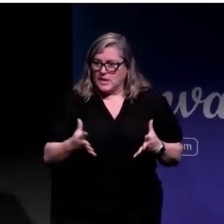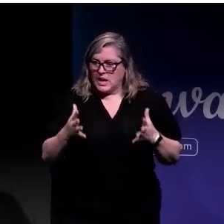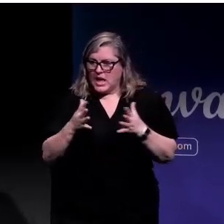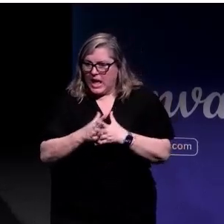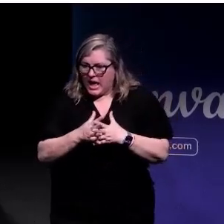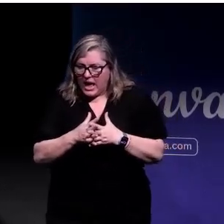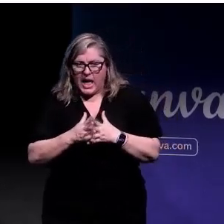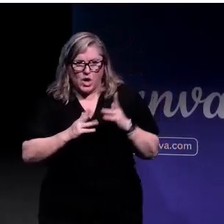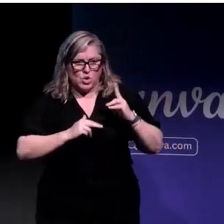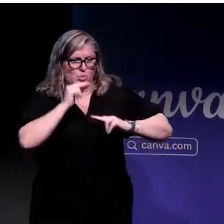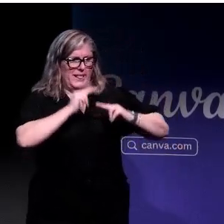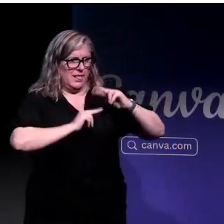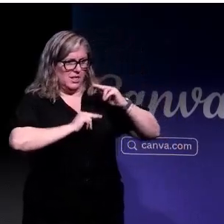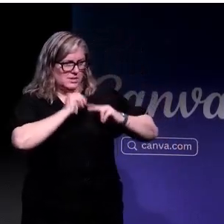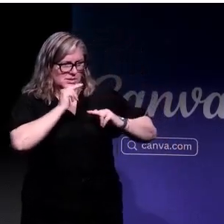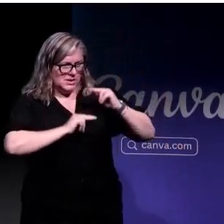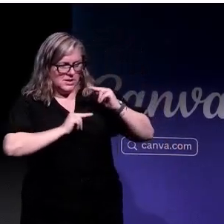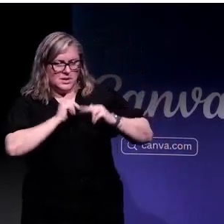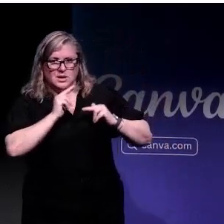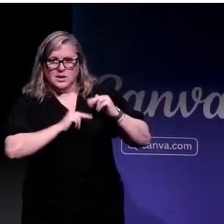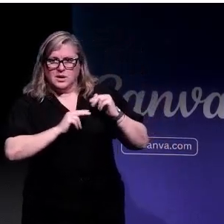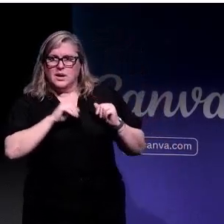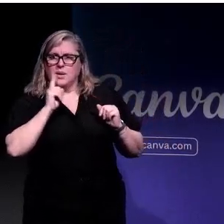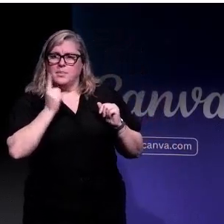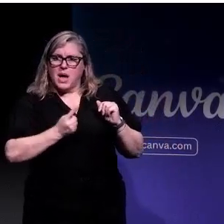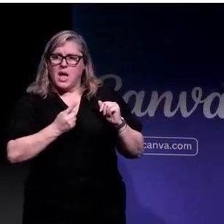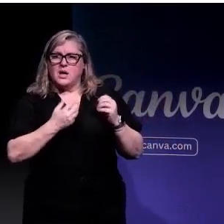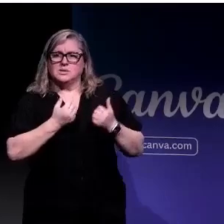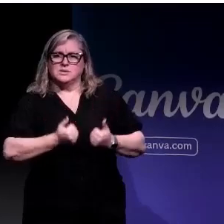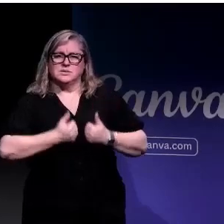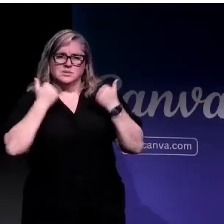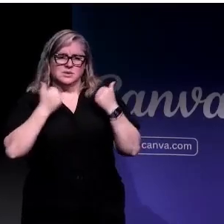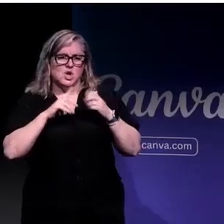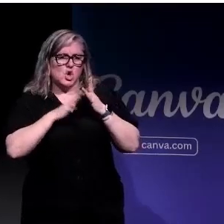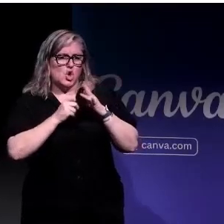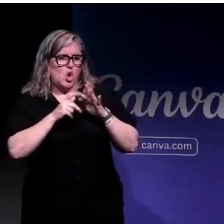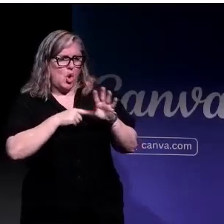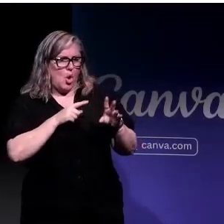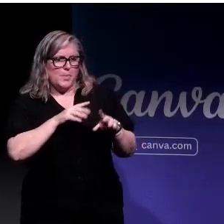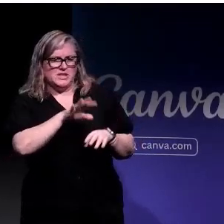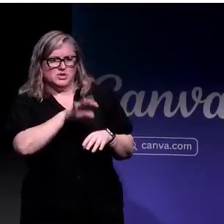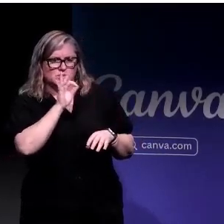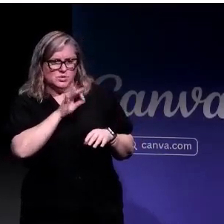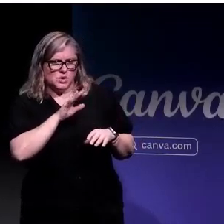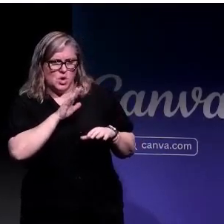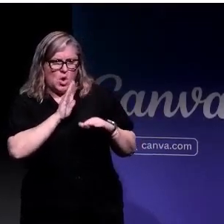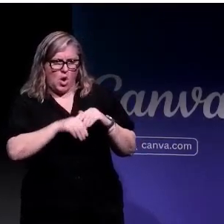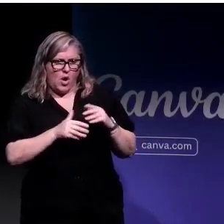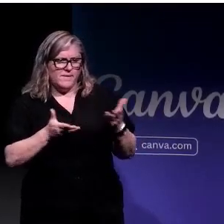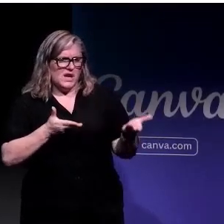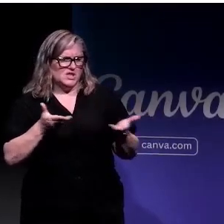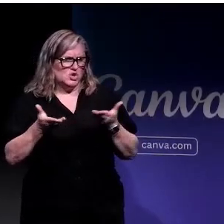is built, but in also copy choices for things like service finders. Because what are we asking people?